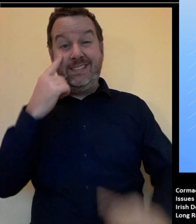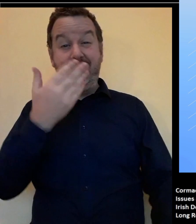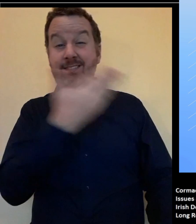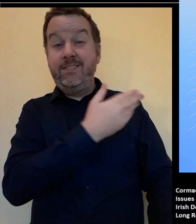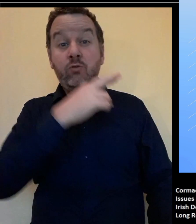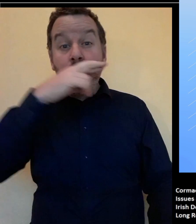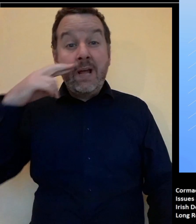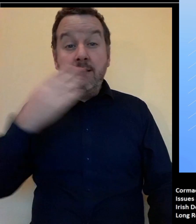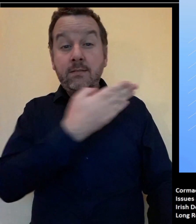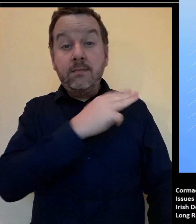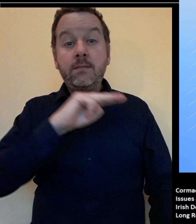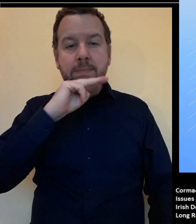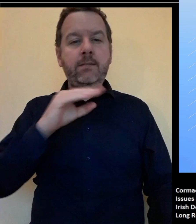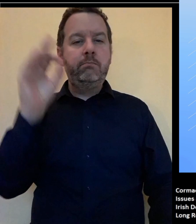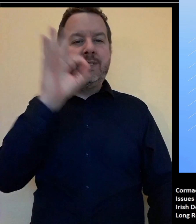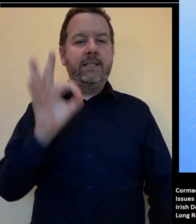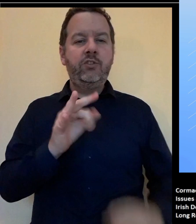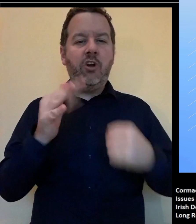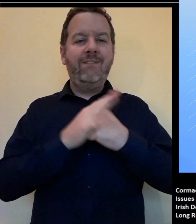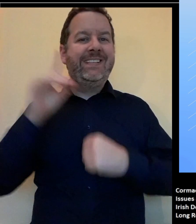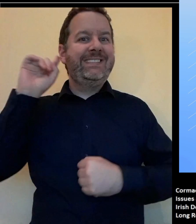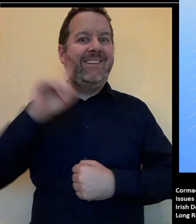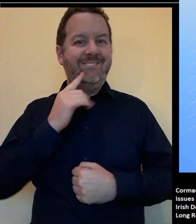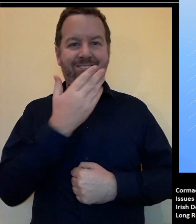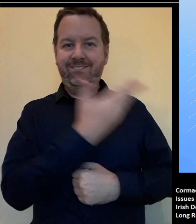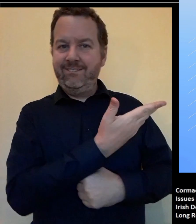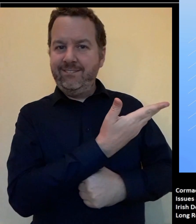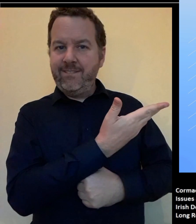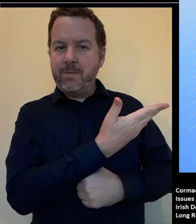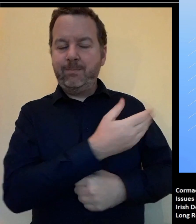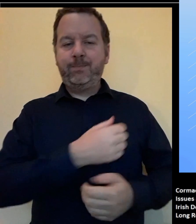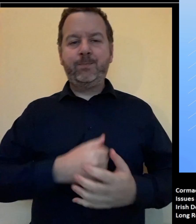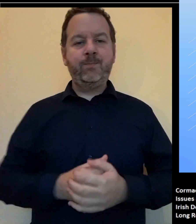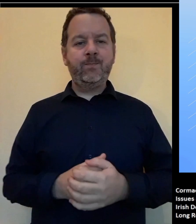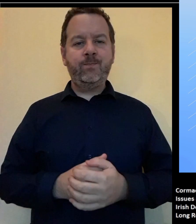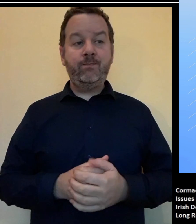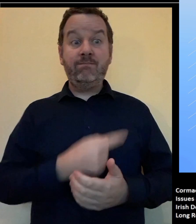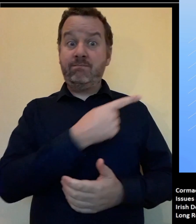You can see the death percentage here in red, and in fact, as you can see in these early years,